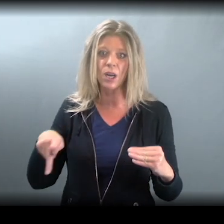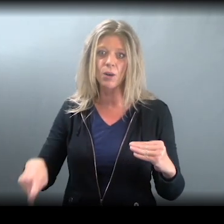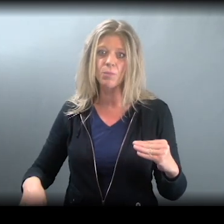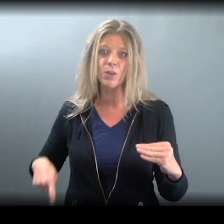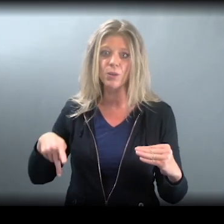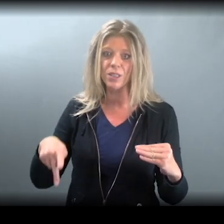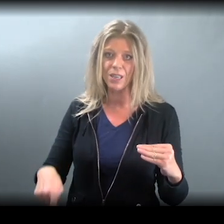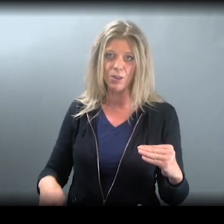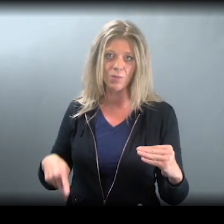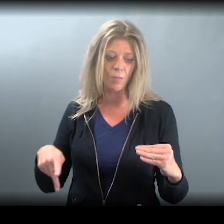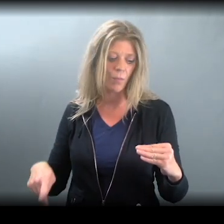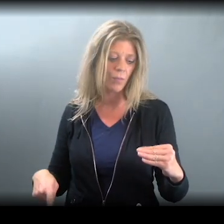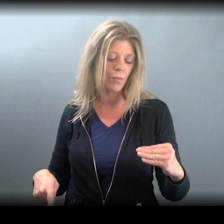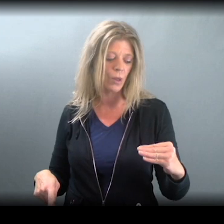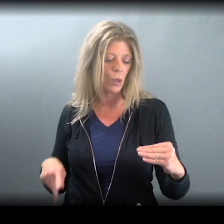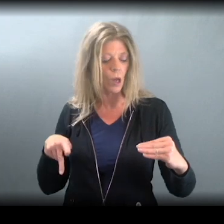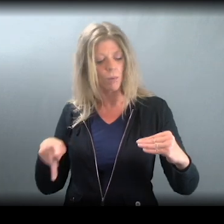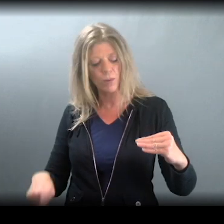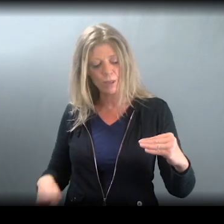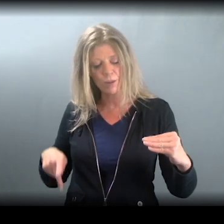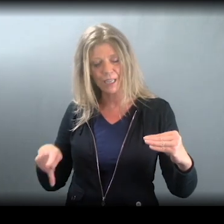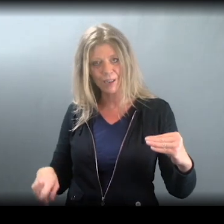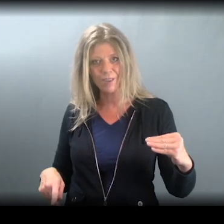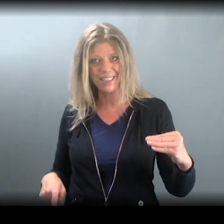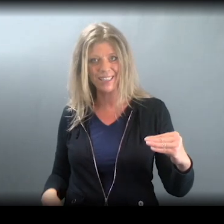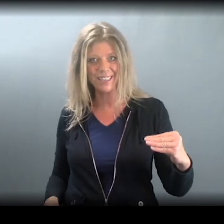PLUTO